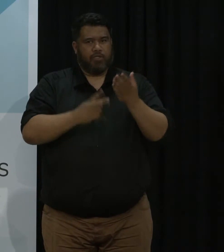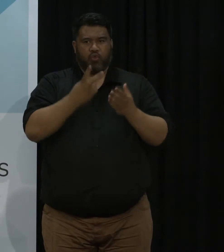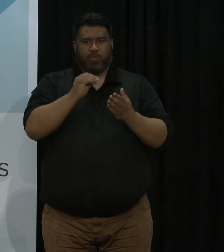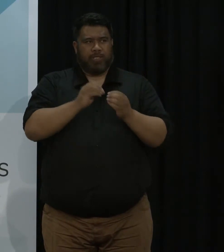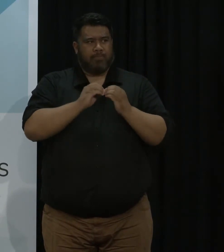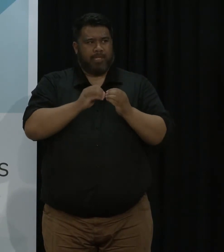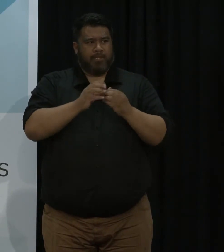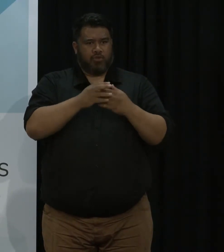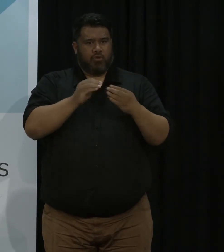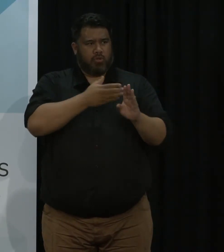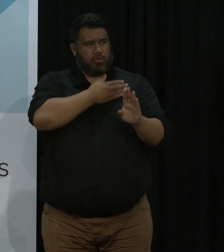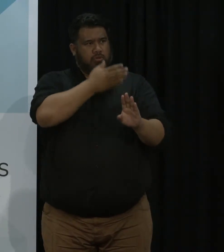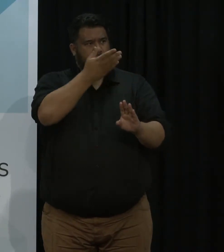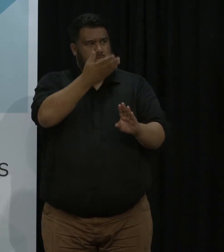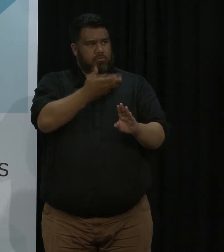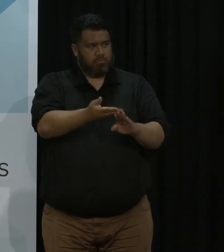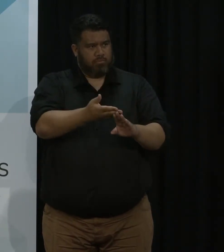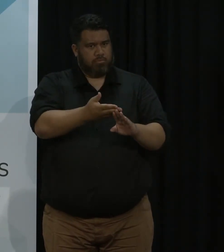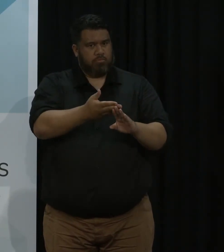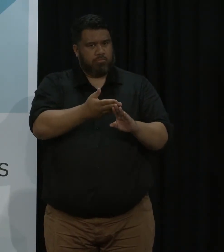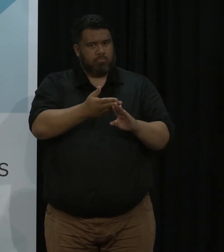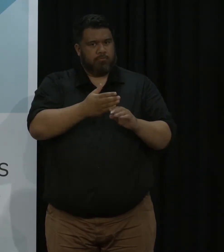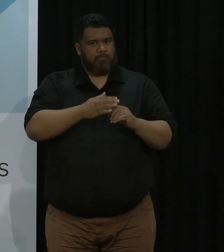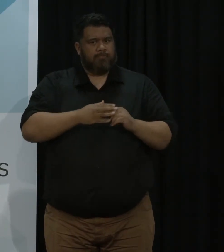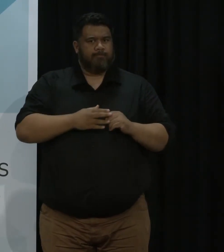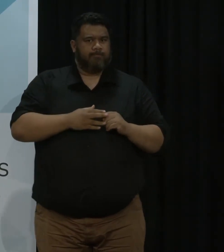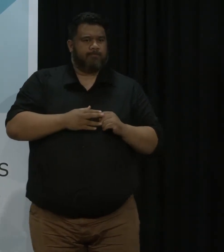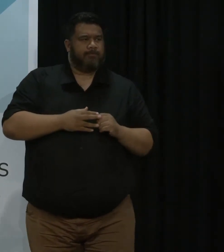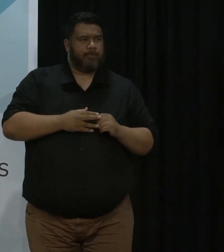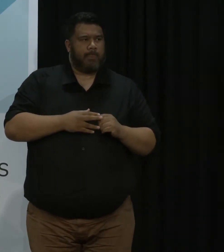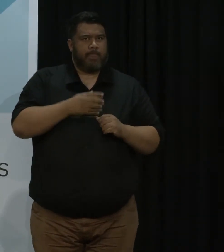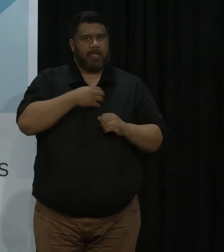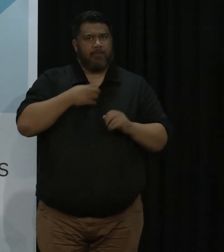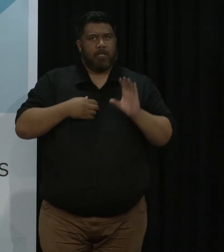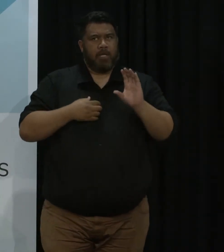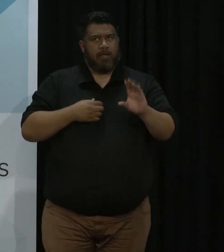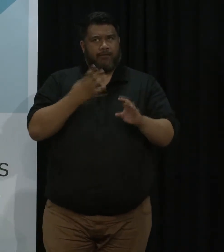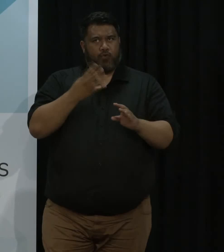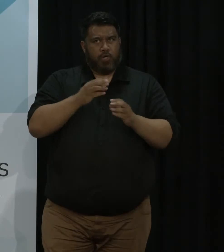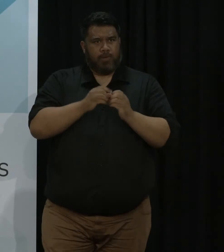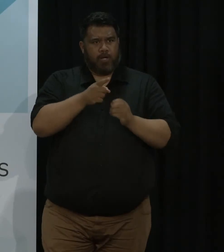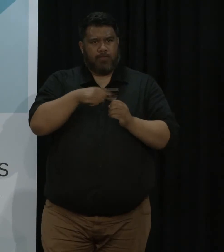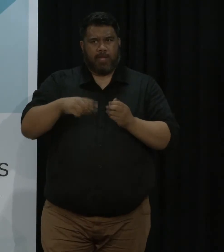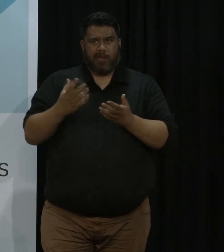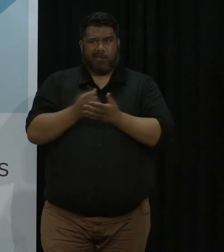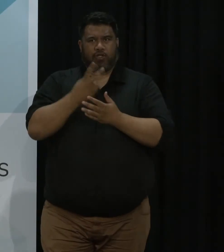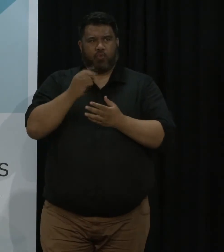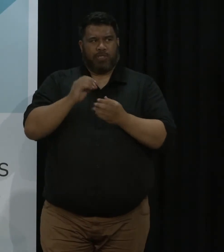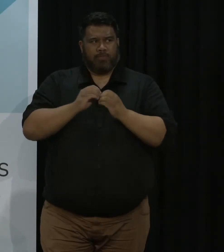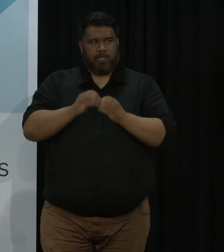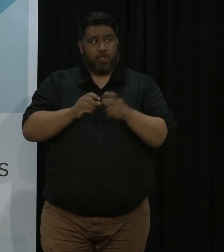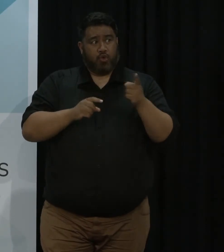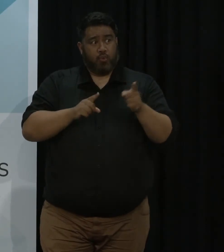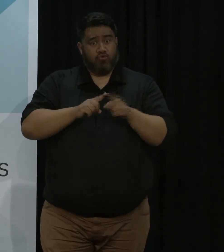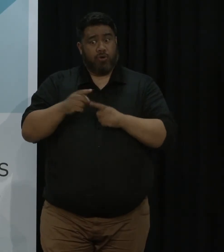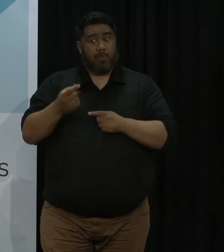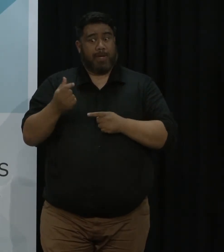businesses have increased their cash transaction accounts by